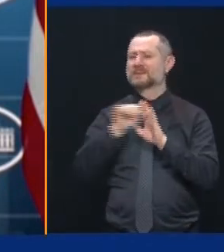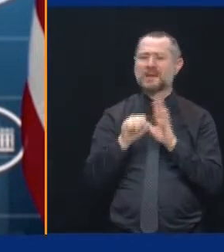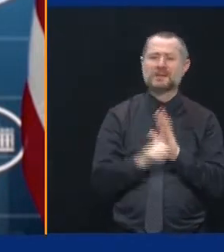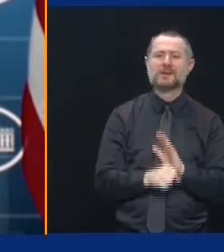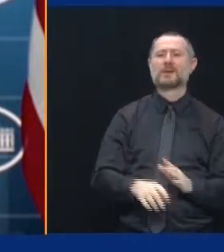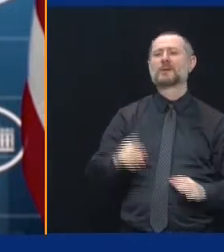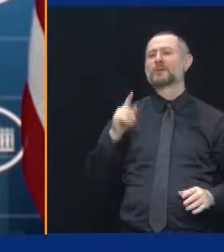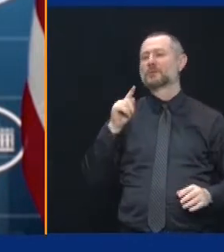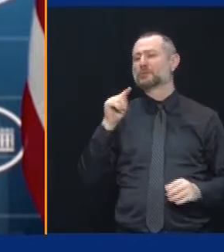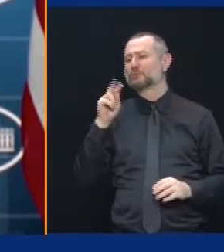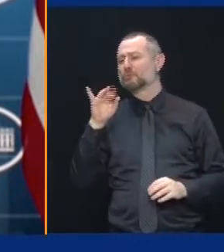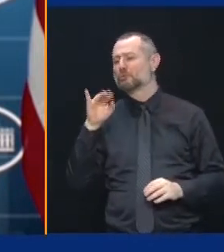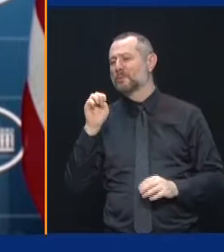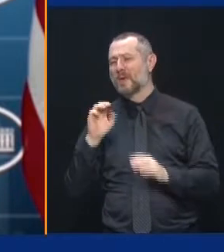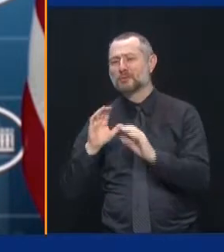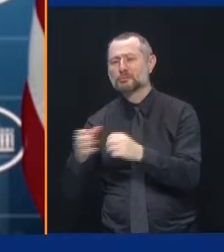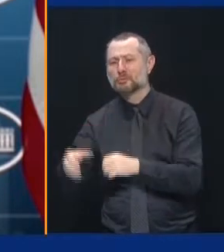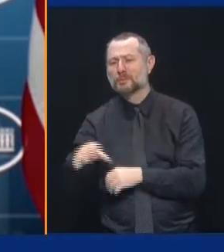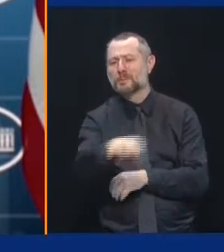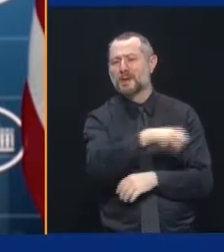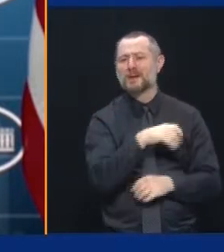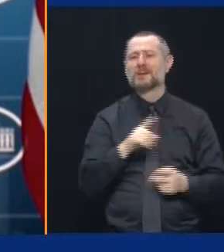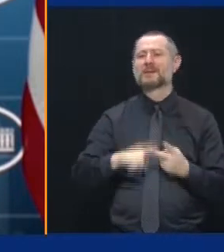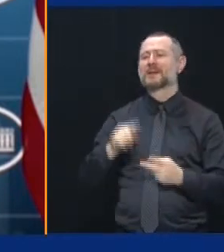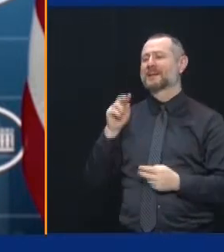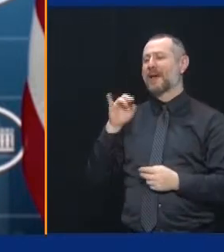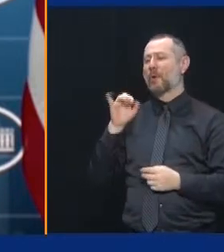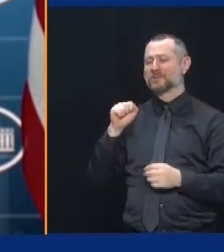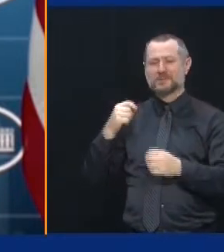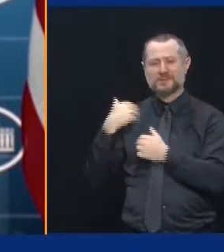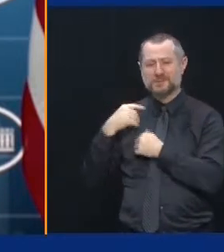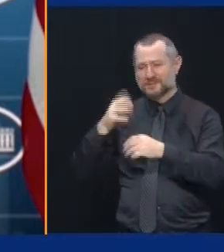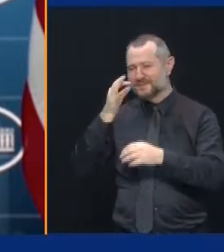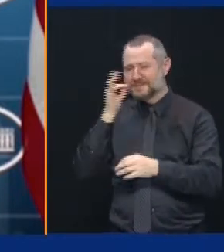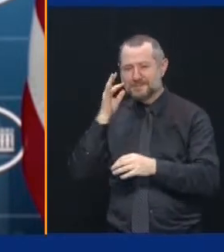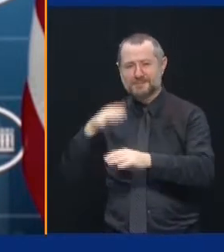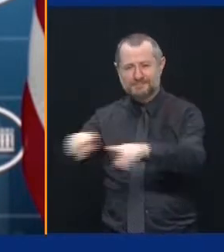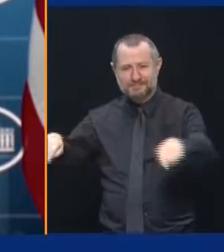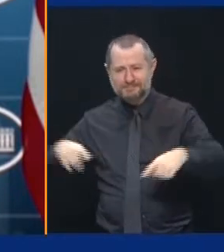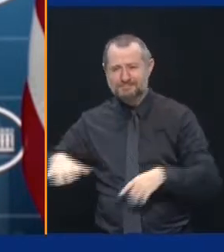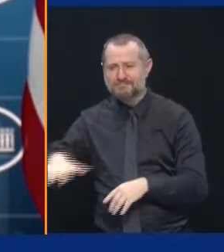NATIONWIDE WITH OVER $3 BILLION IN FEDERAL FUNDING ACROSS 35 STATES, TRIBES AND TERRITORIES.